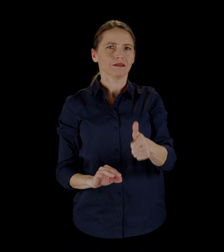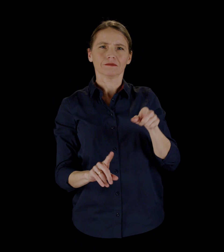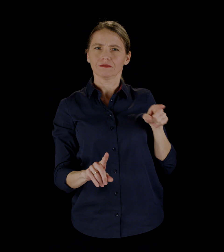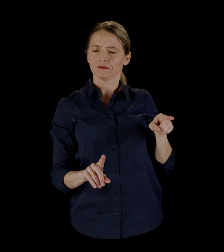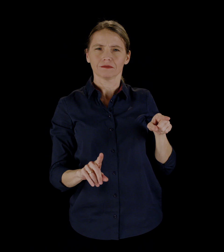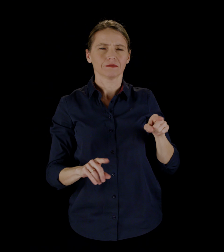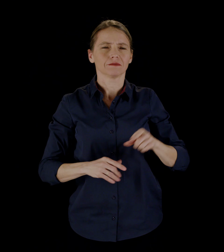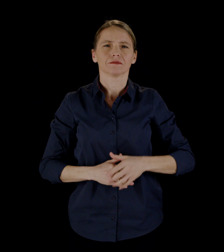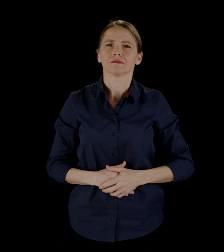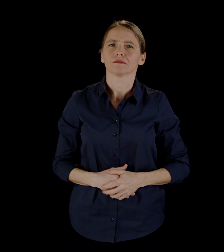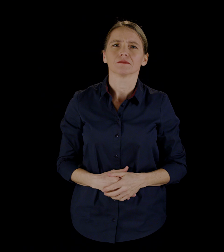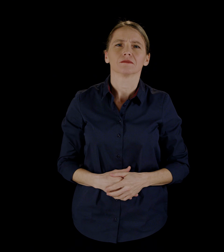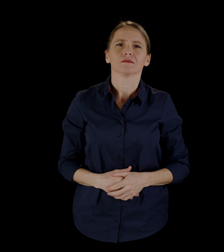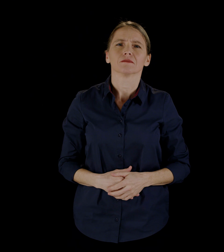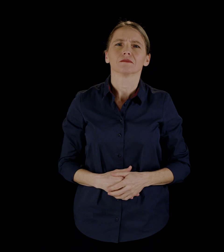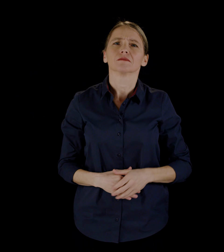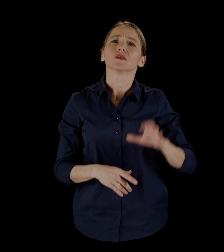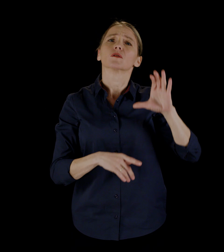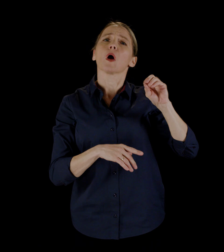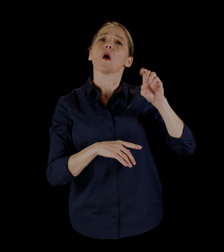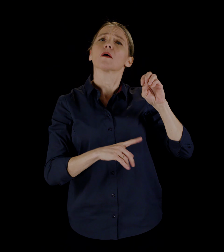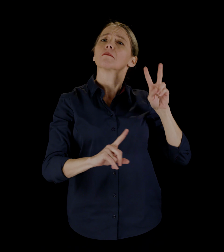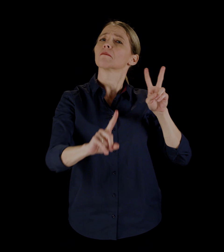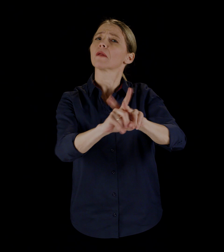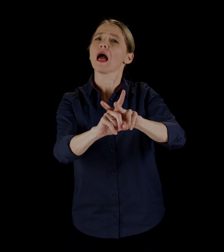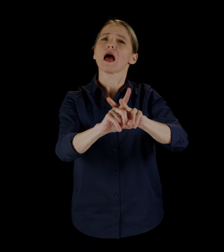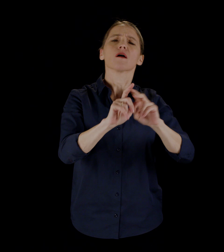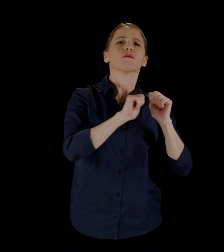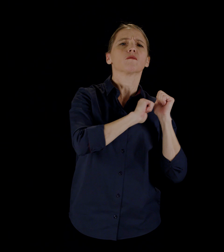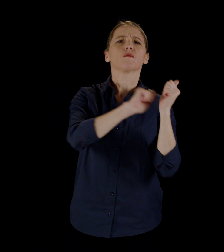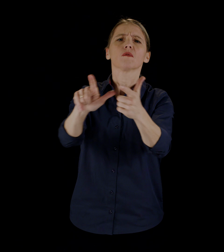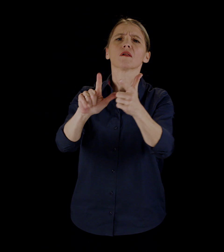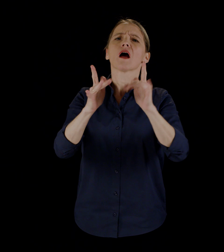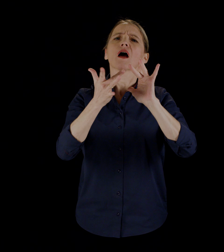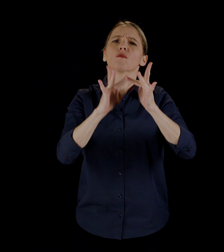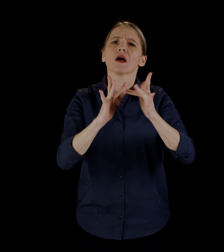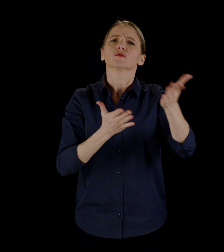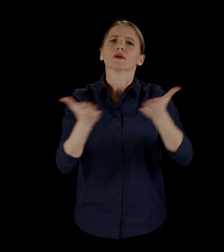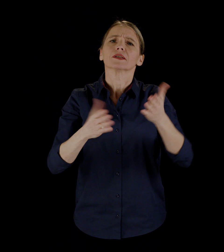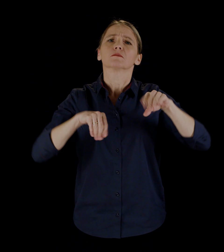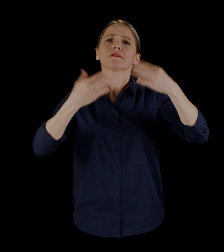whether purchased on a stand-alone basis or as part of a bundle, and whether purchased